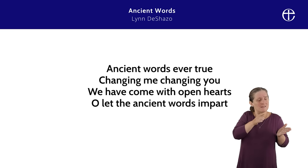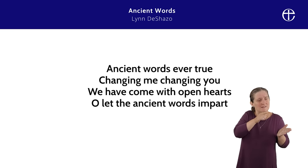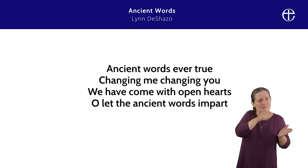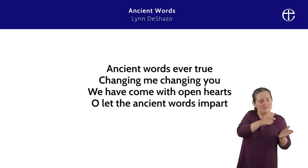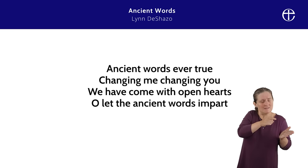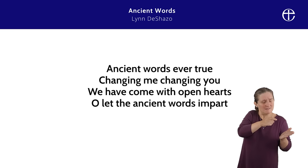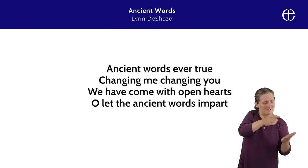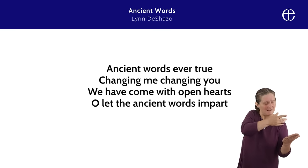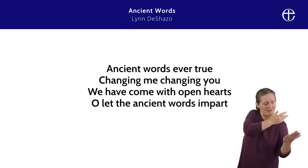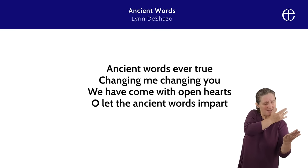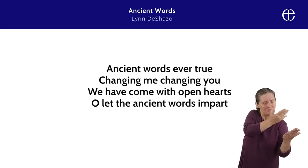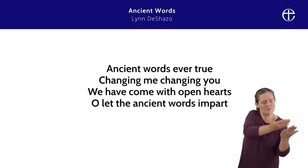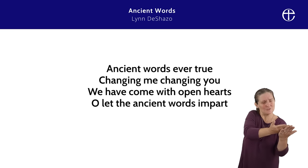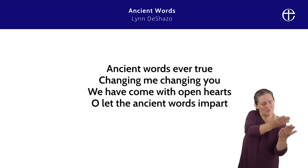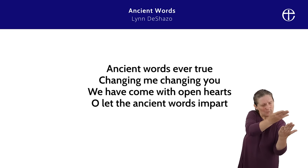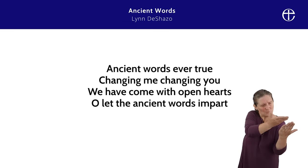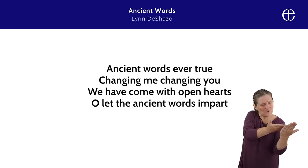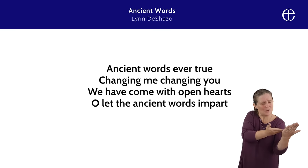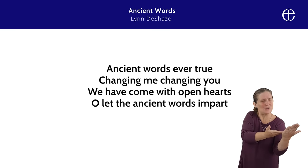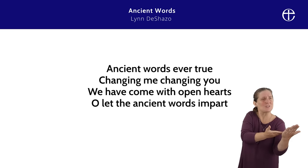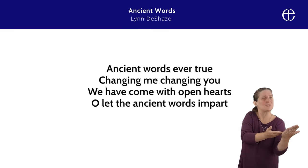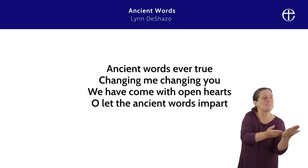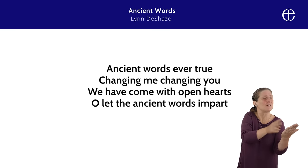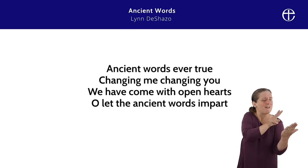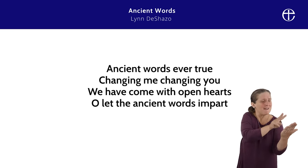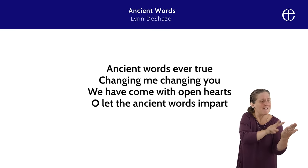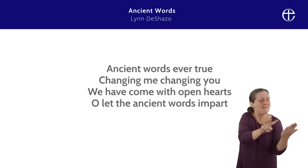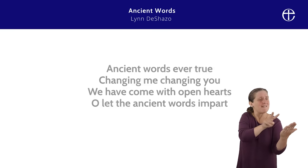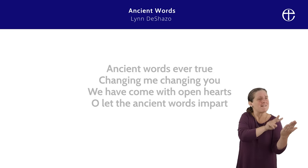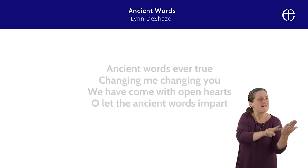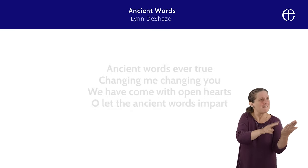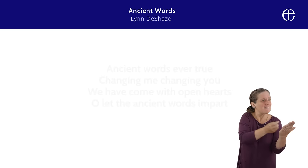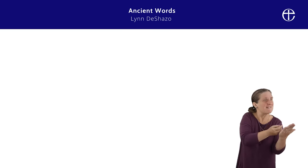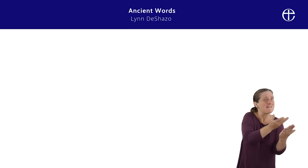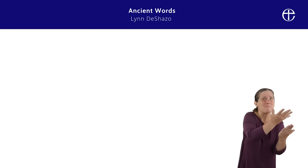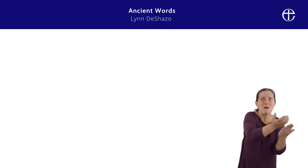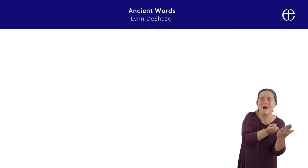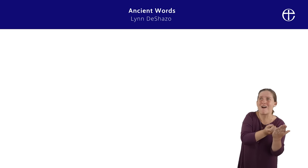O let the ancient words impart